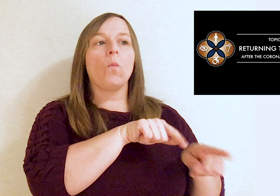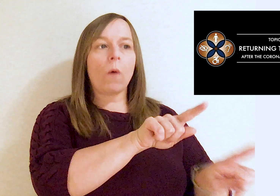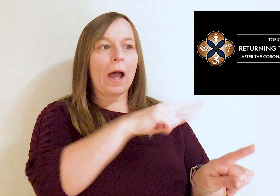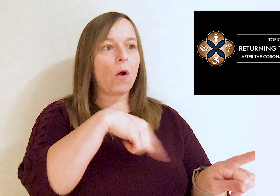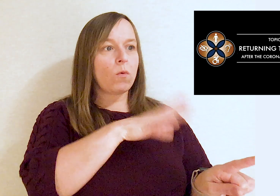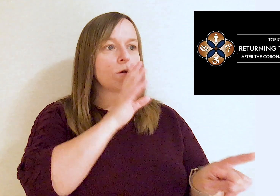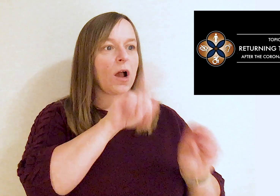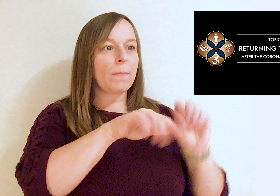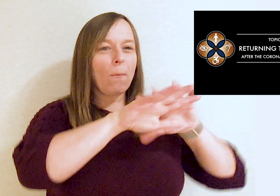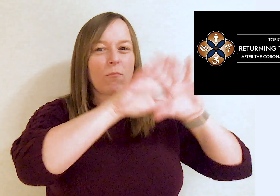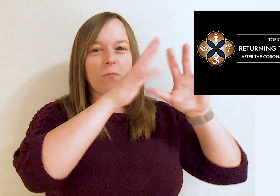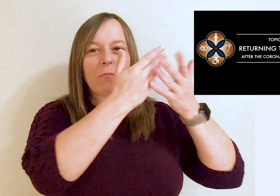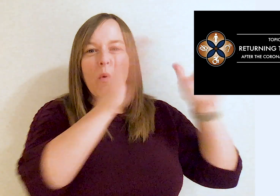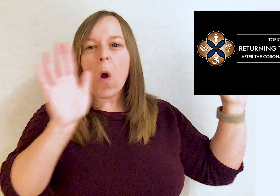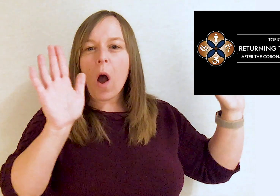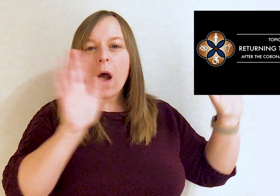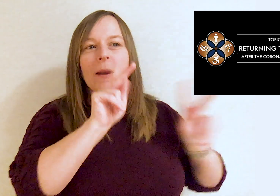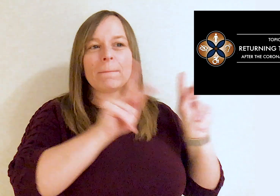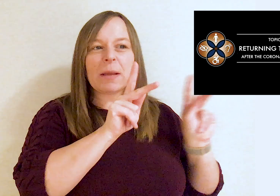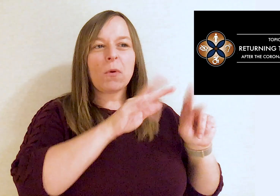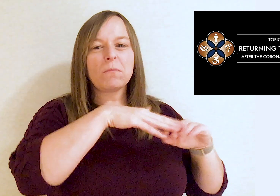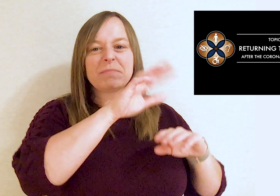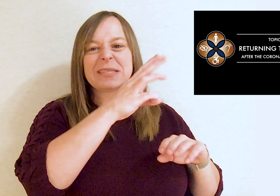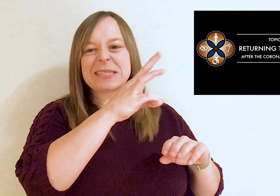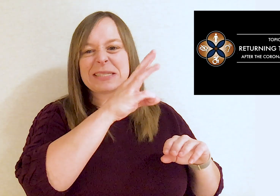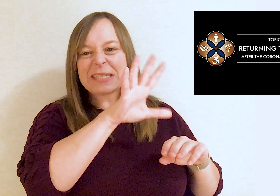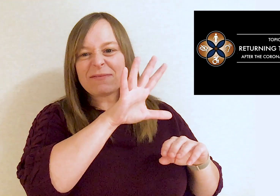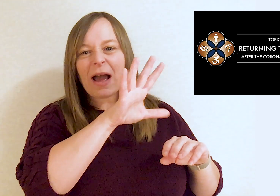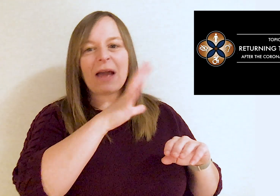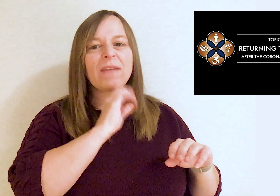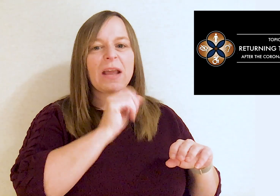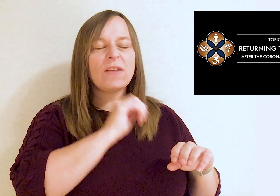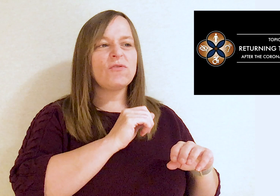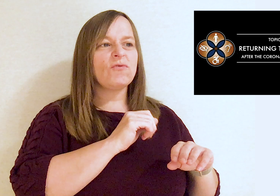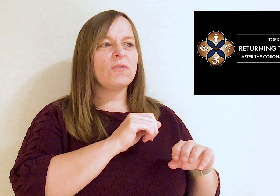we're talking broadly about people over 65 years of age, I'm finding that the